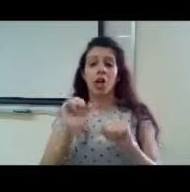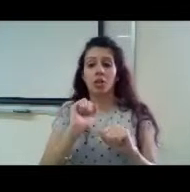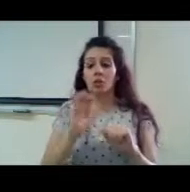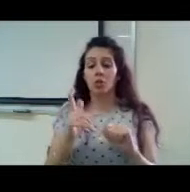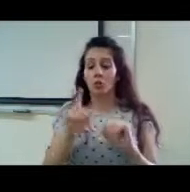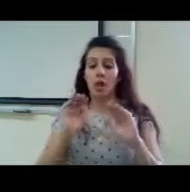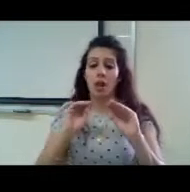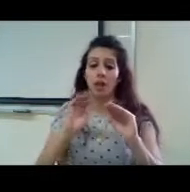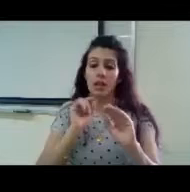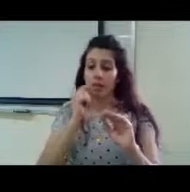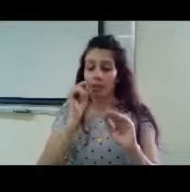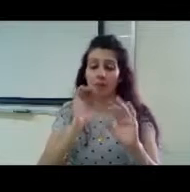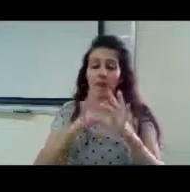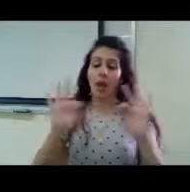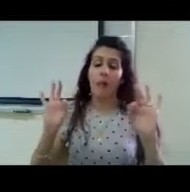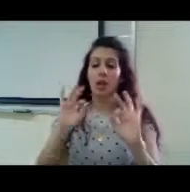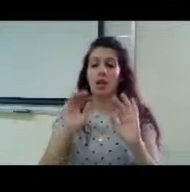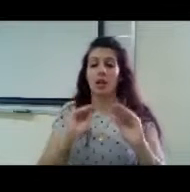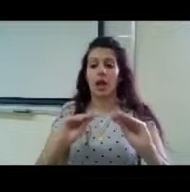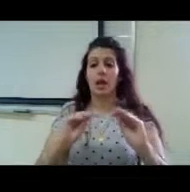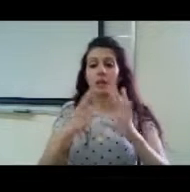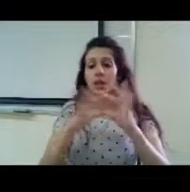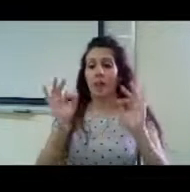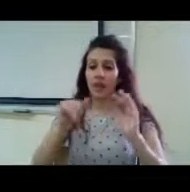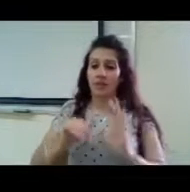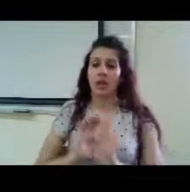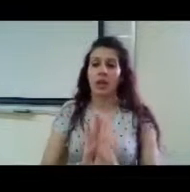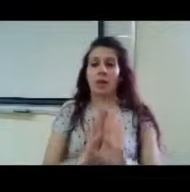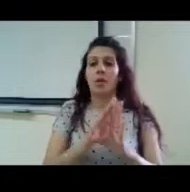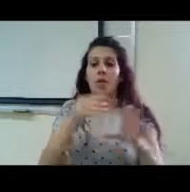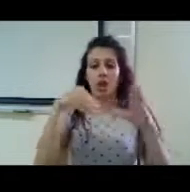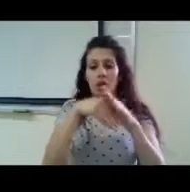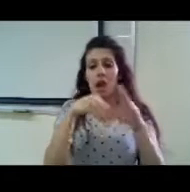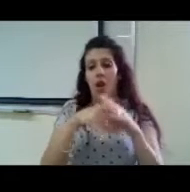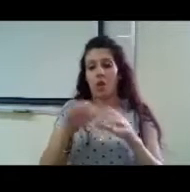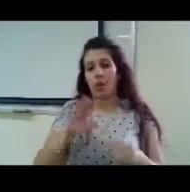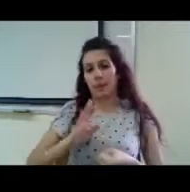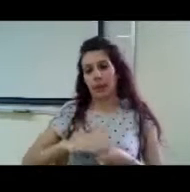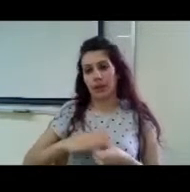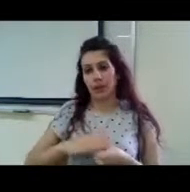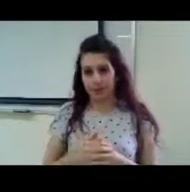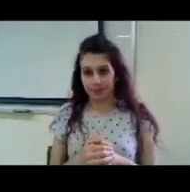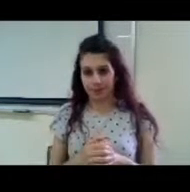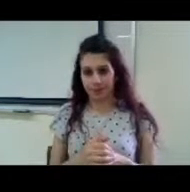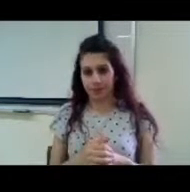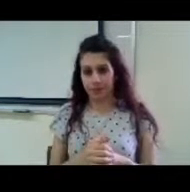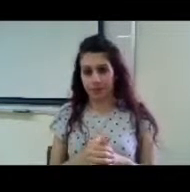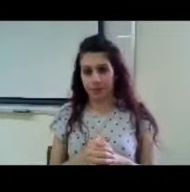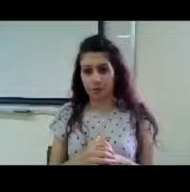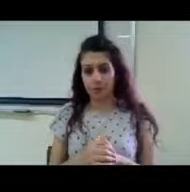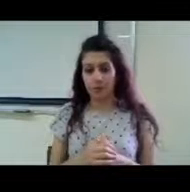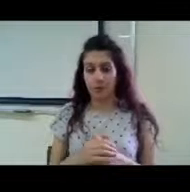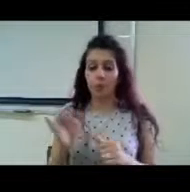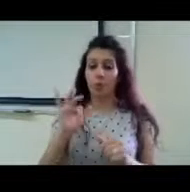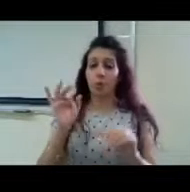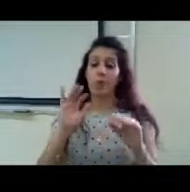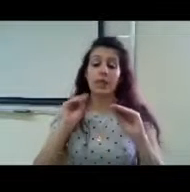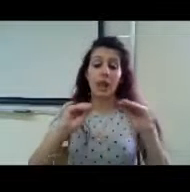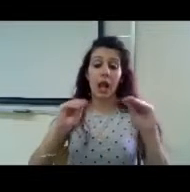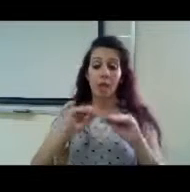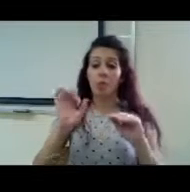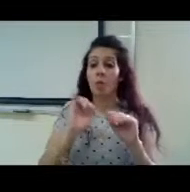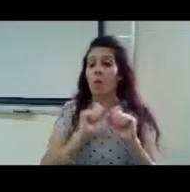only mean P Ellison to fear Italian or a mutiny is the Jamiat terrible film art